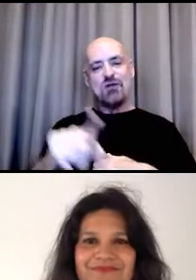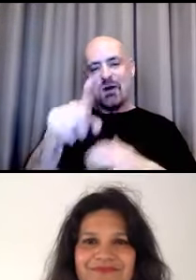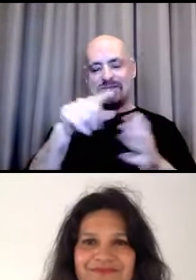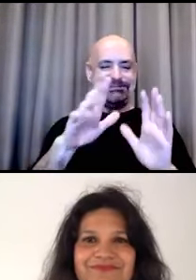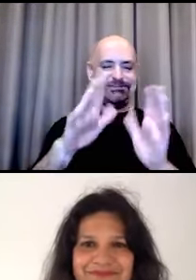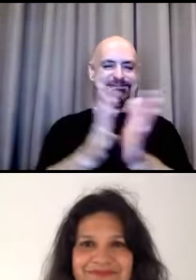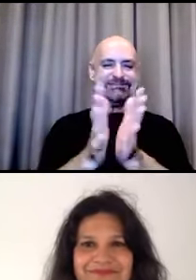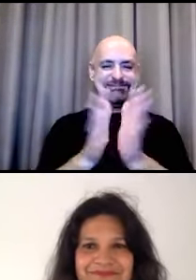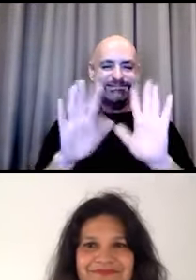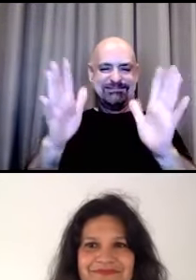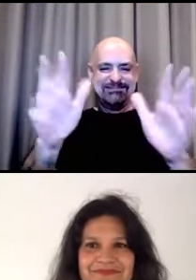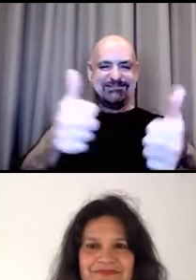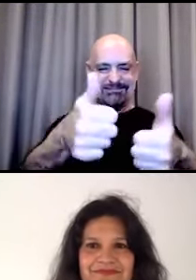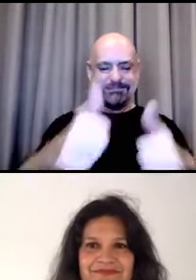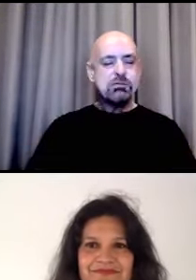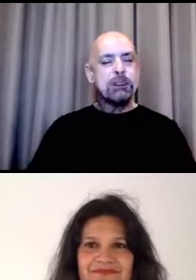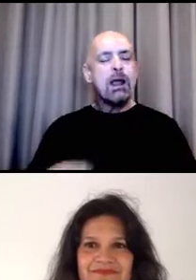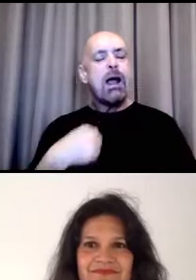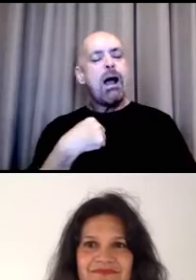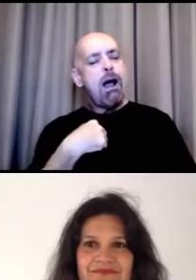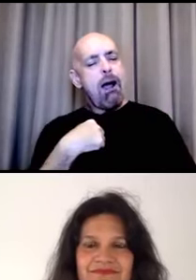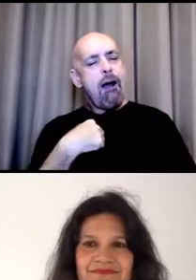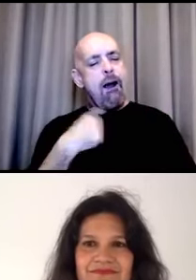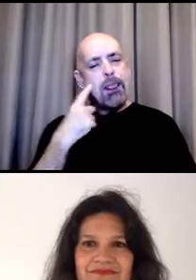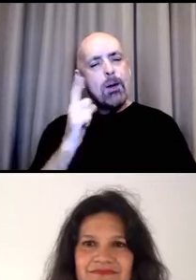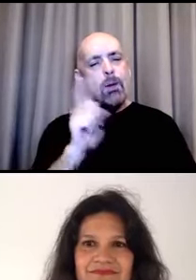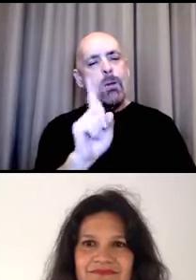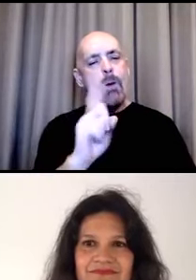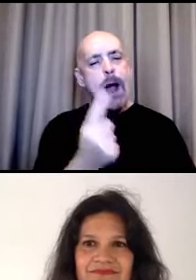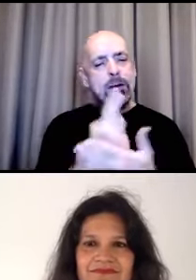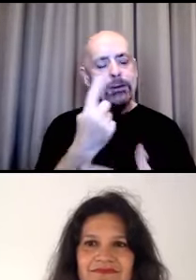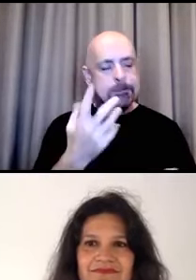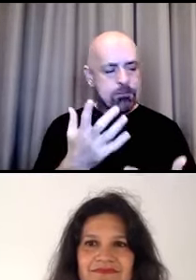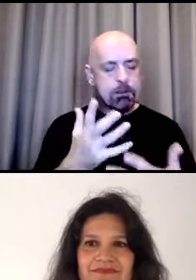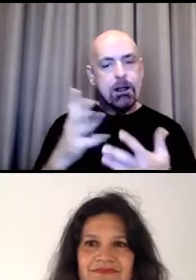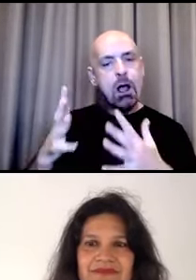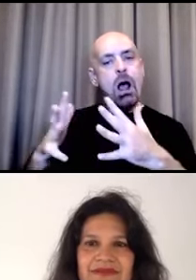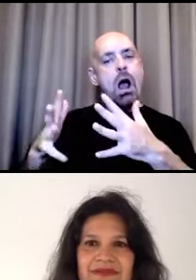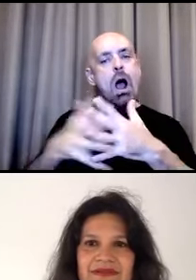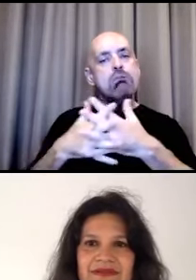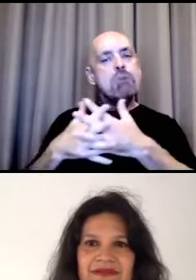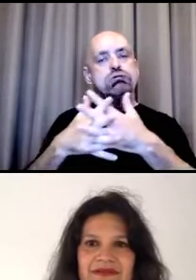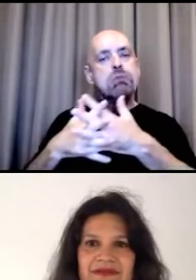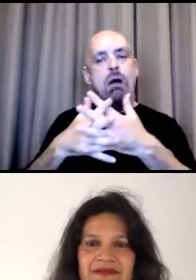Thank you for that and I think the whole premise of your lecture